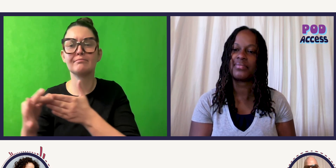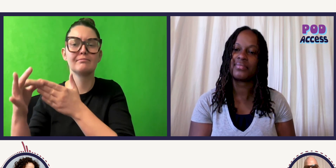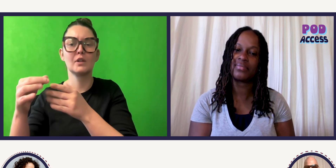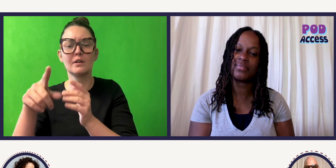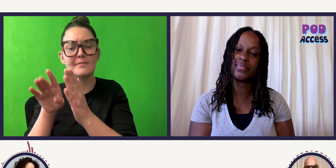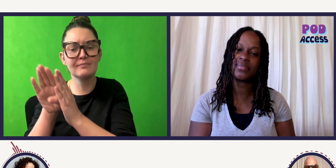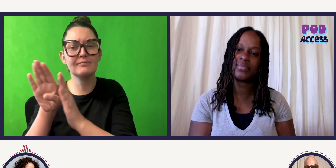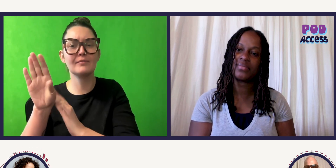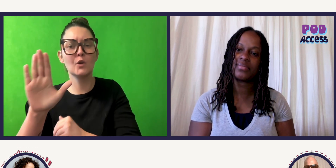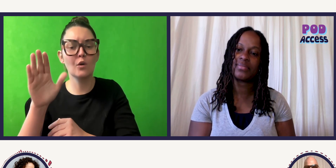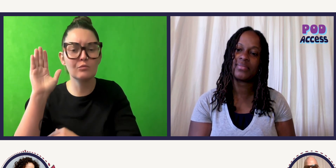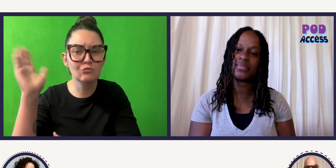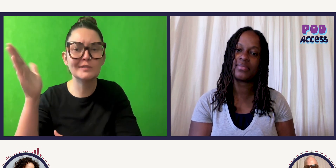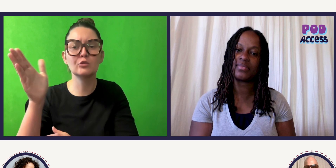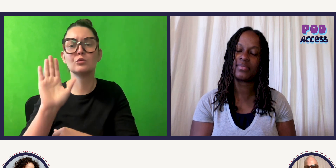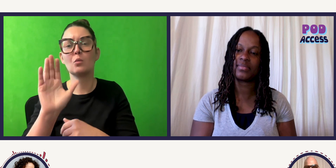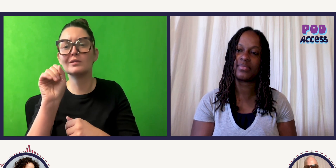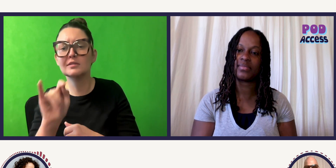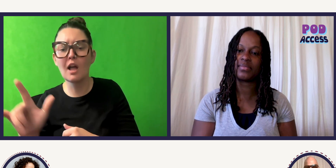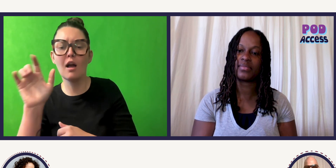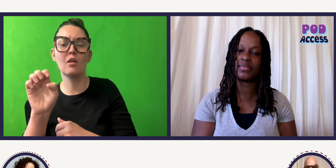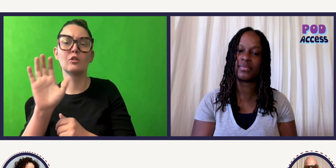and who you invite on as guests or co-hosts.